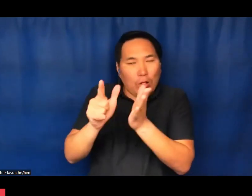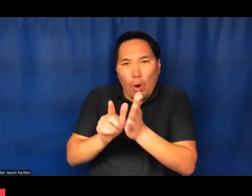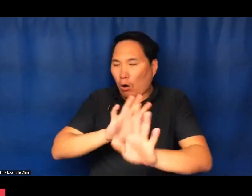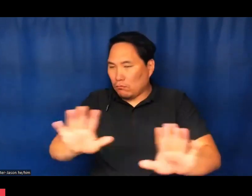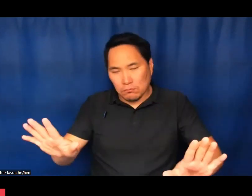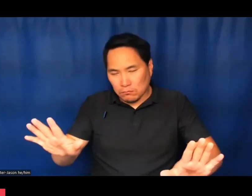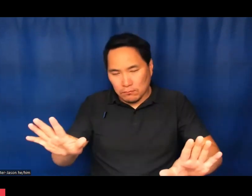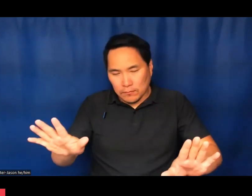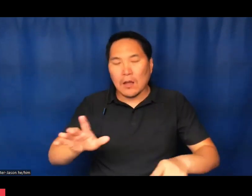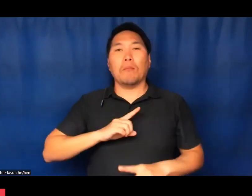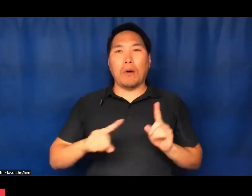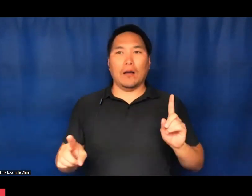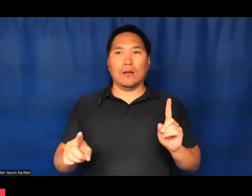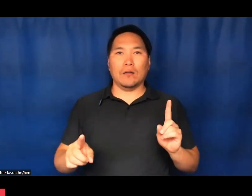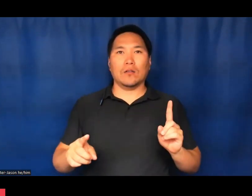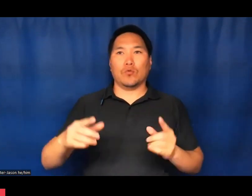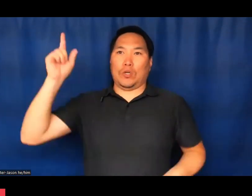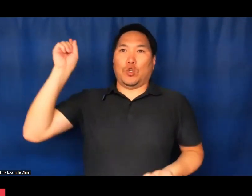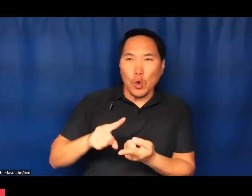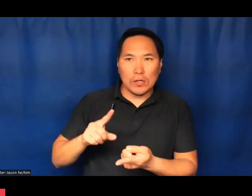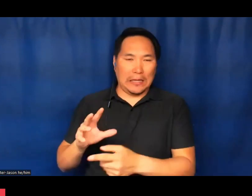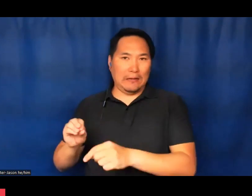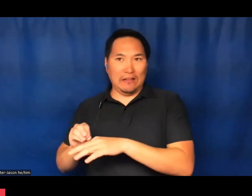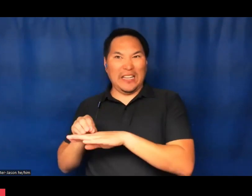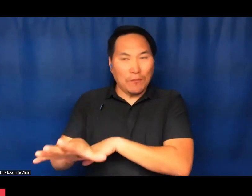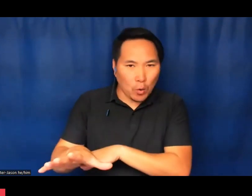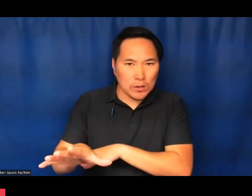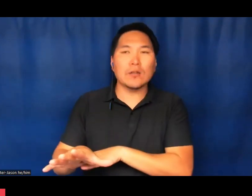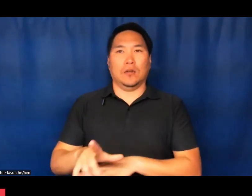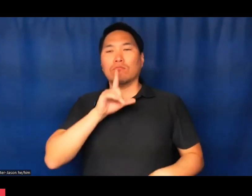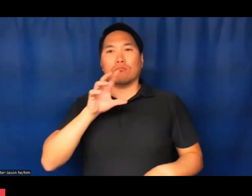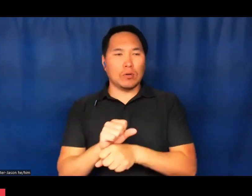But the underrepresentation there for Black people is really illuminating and revealing